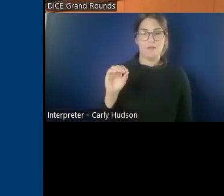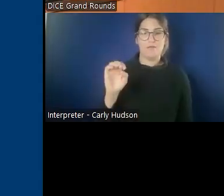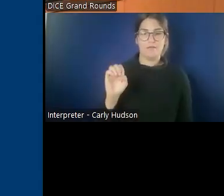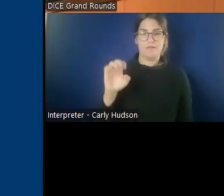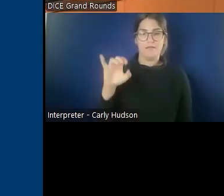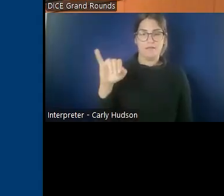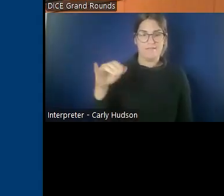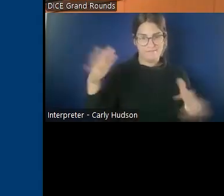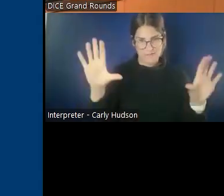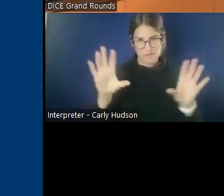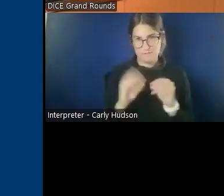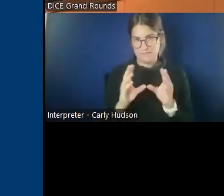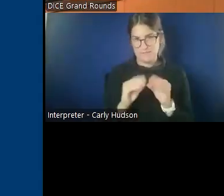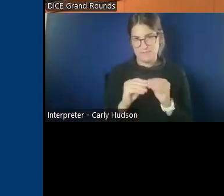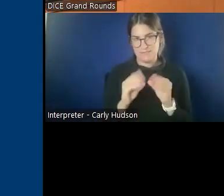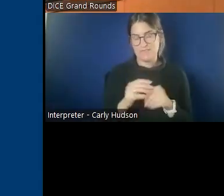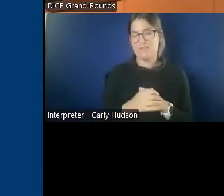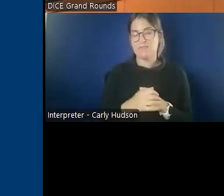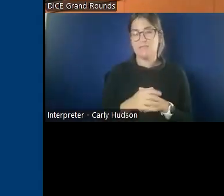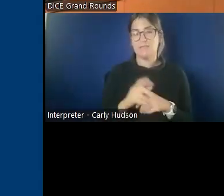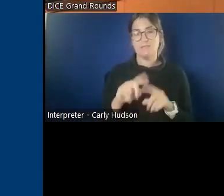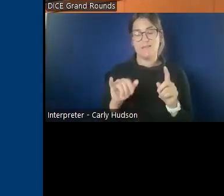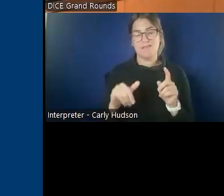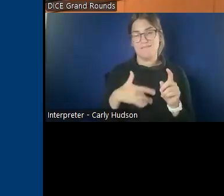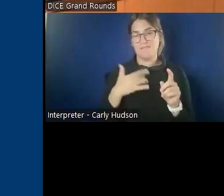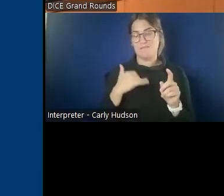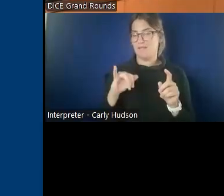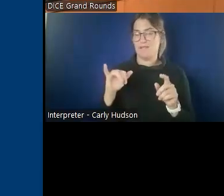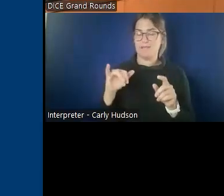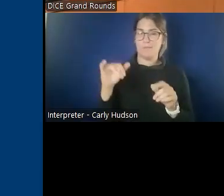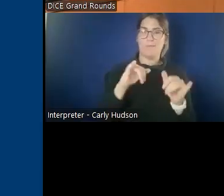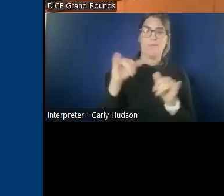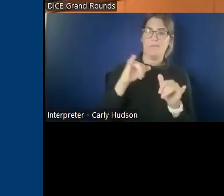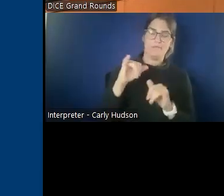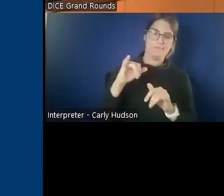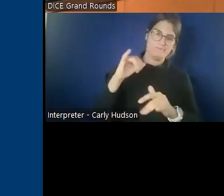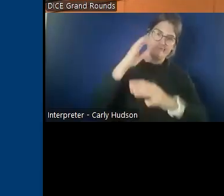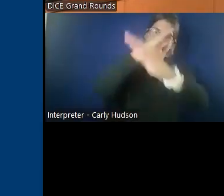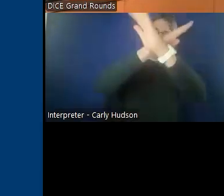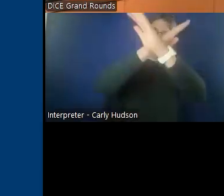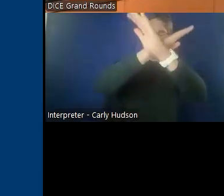kind of of like a gigantic to me Mountain barrier you know it's like how to reach the